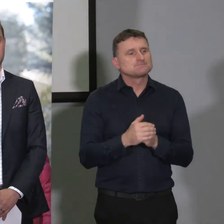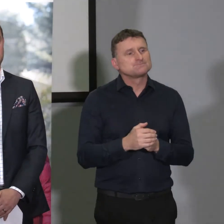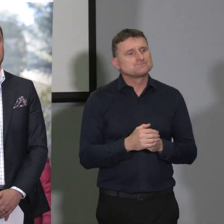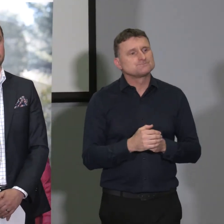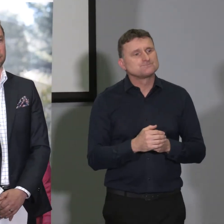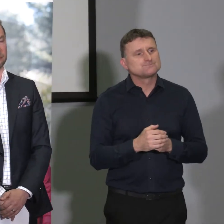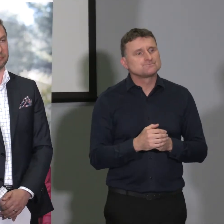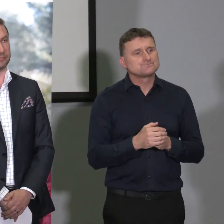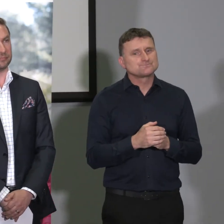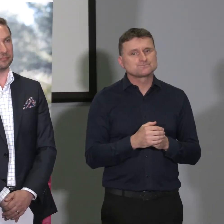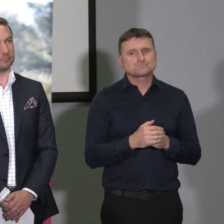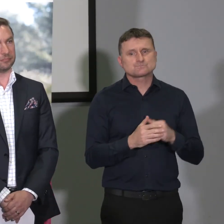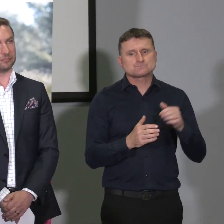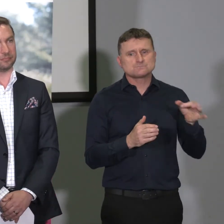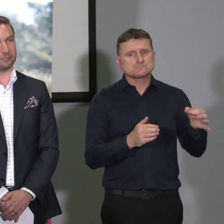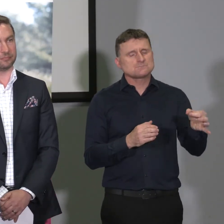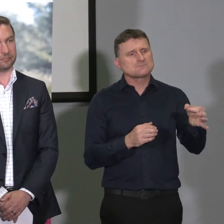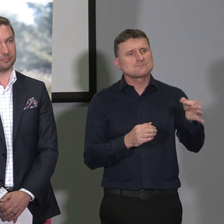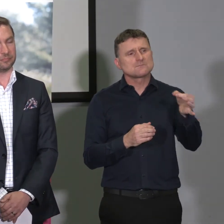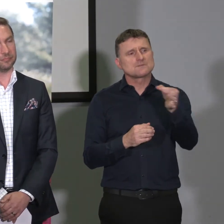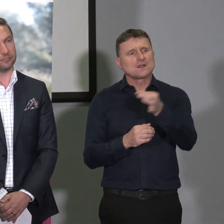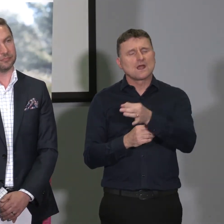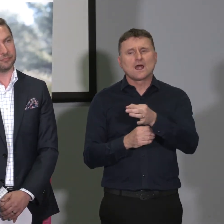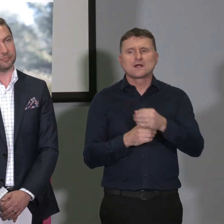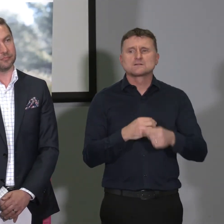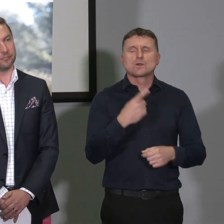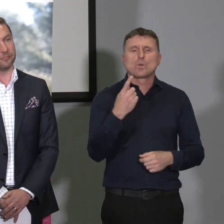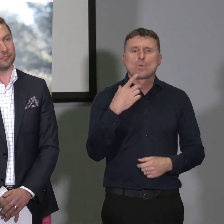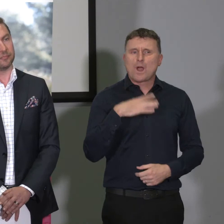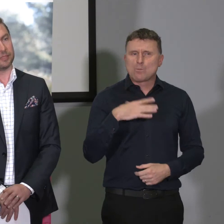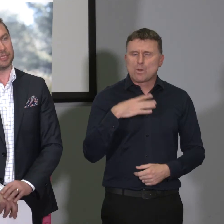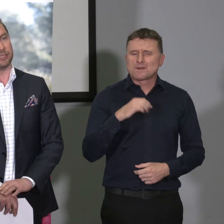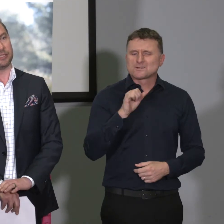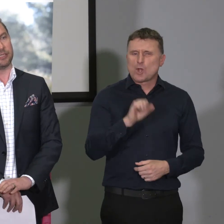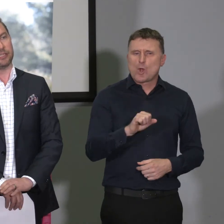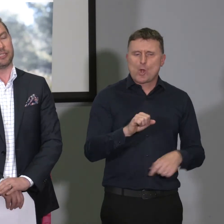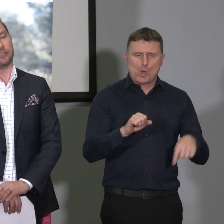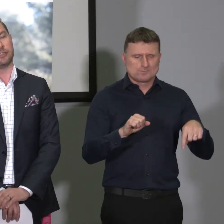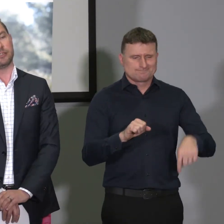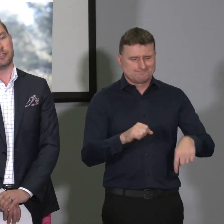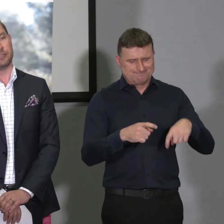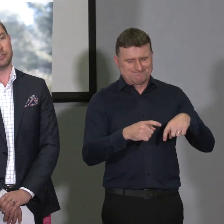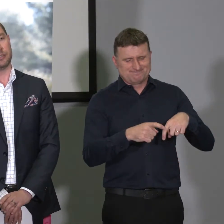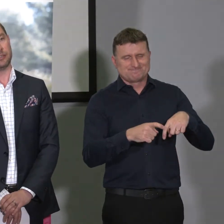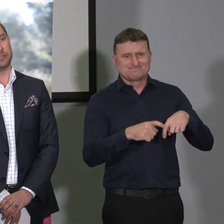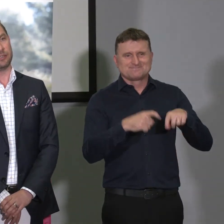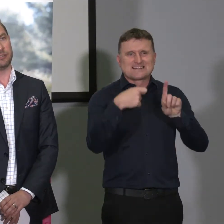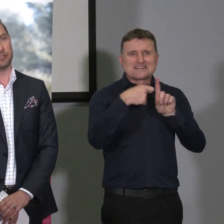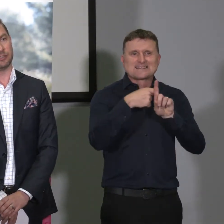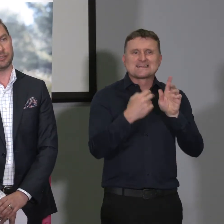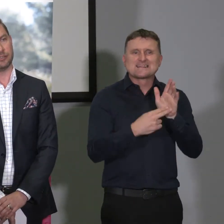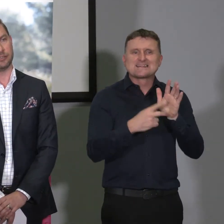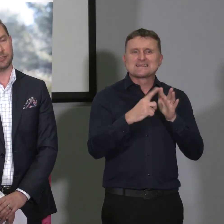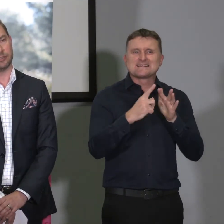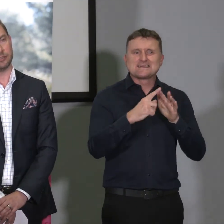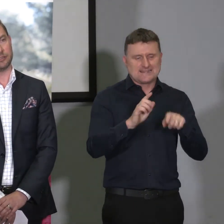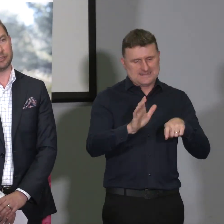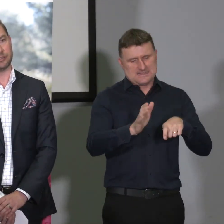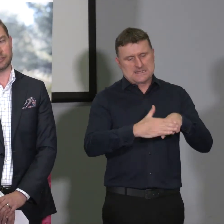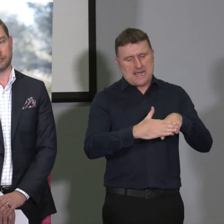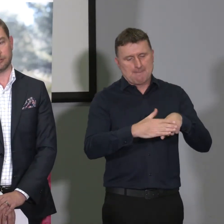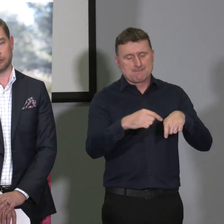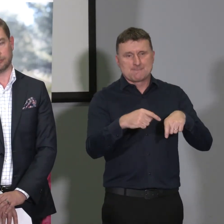woman with a